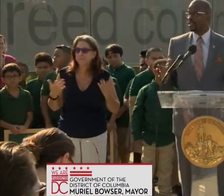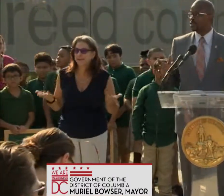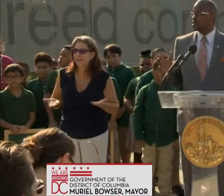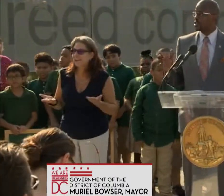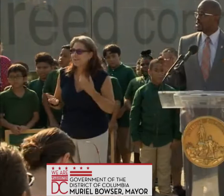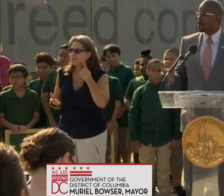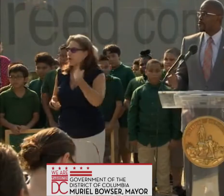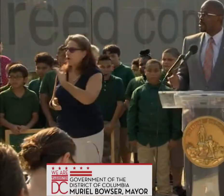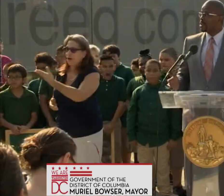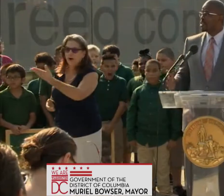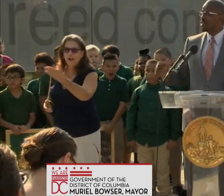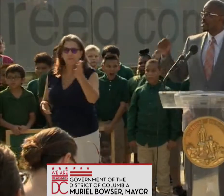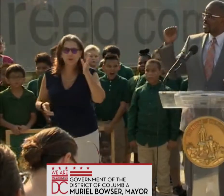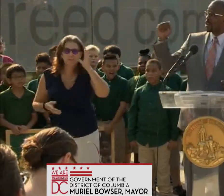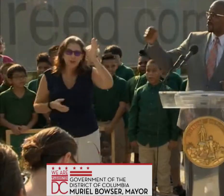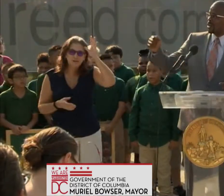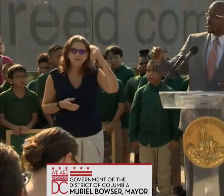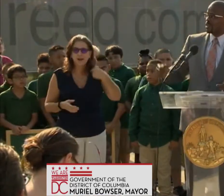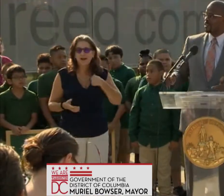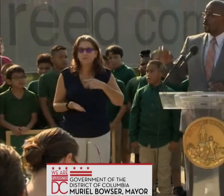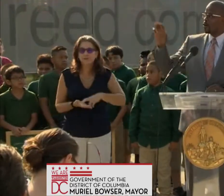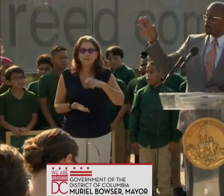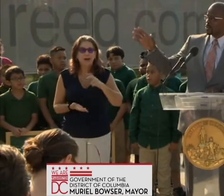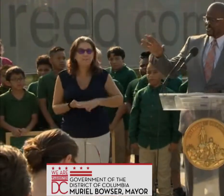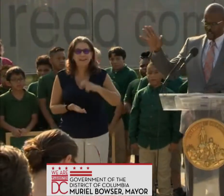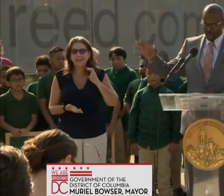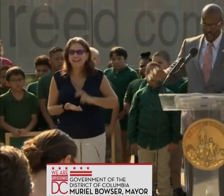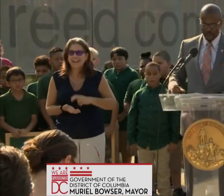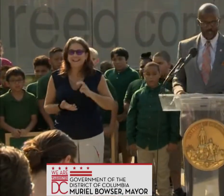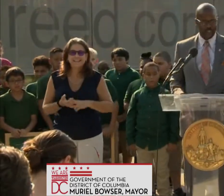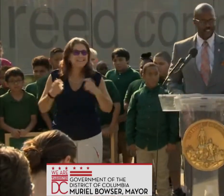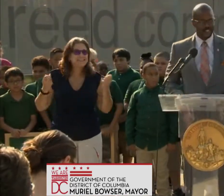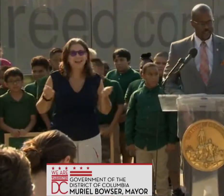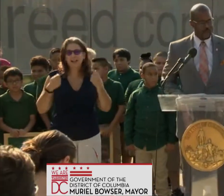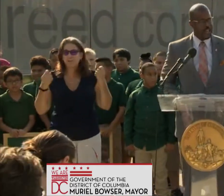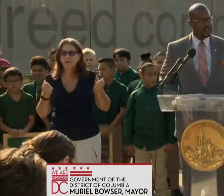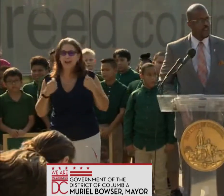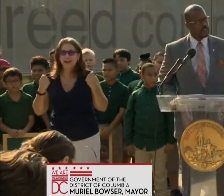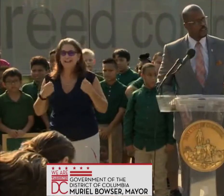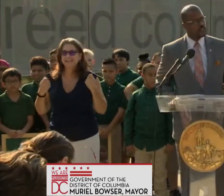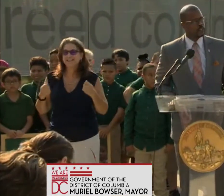skipping celebrating horns all of that because we have a hundred and two